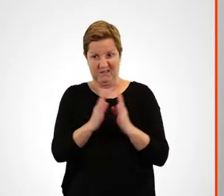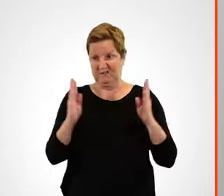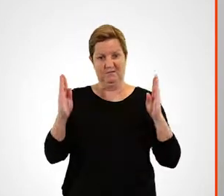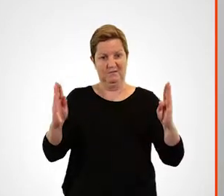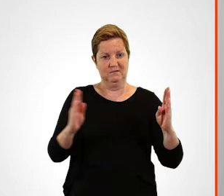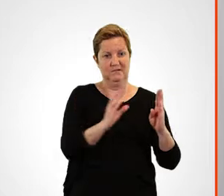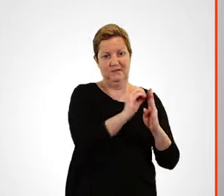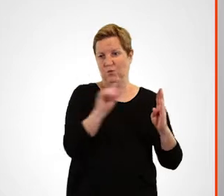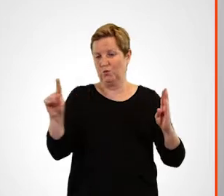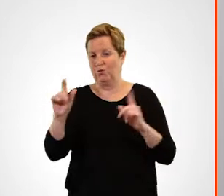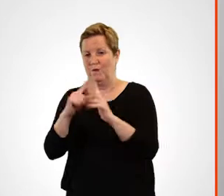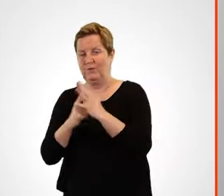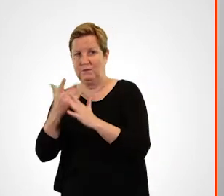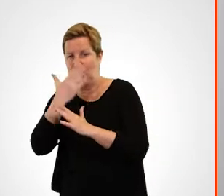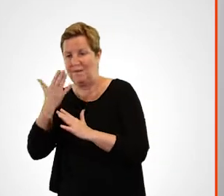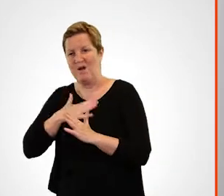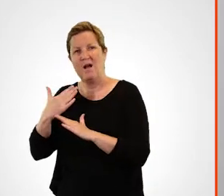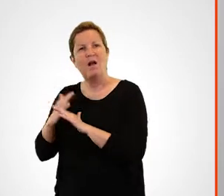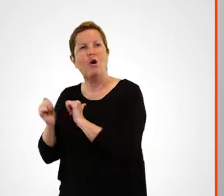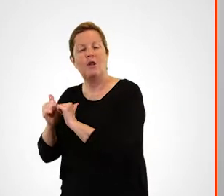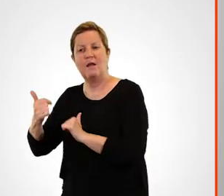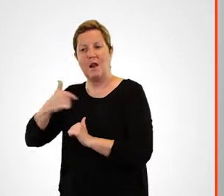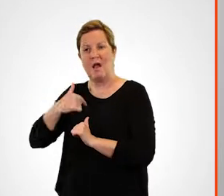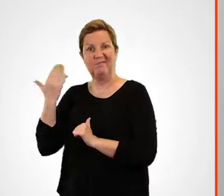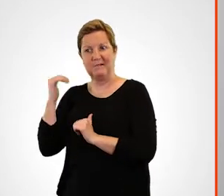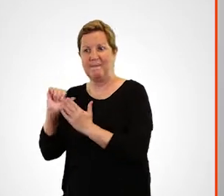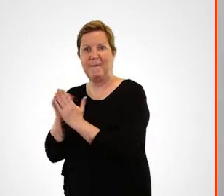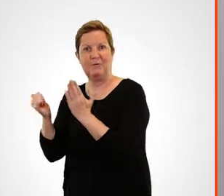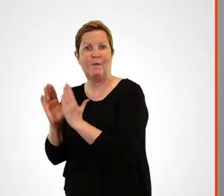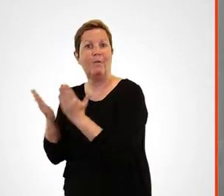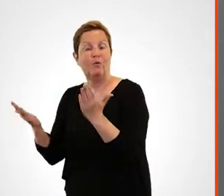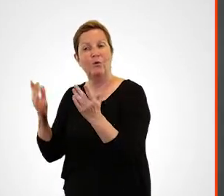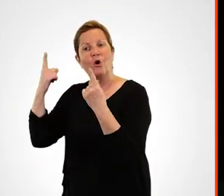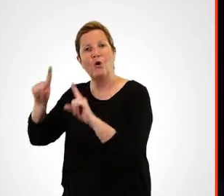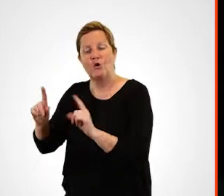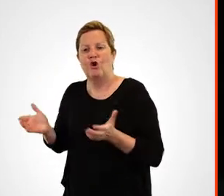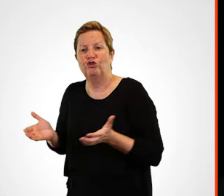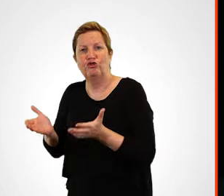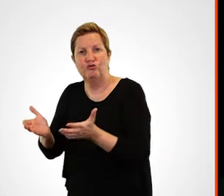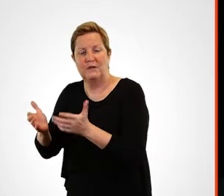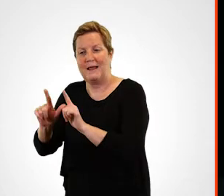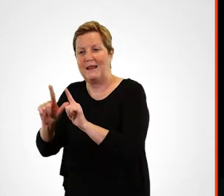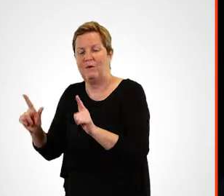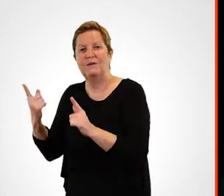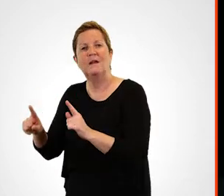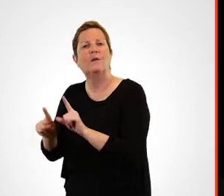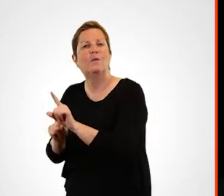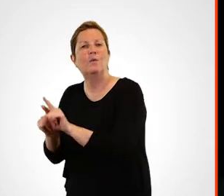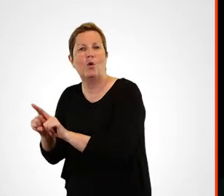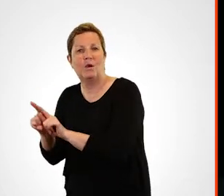my colleague Lynne Koester and I recently published a book called "Nurturing language and learning.